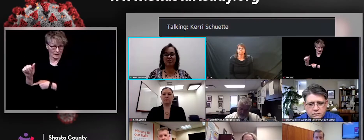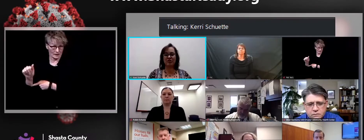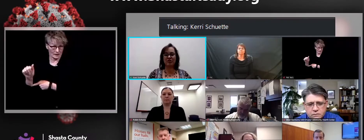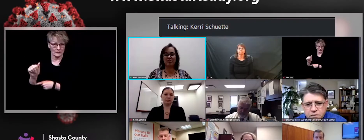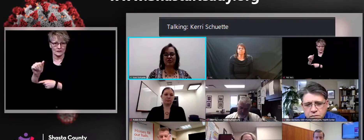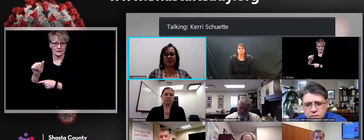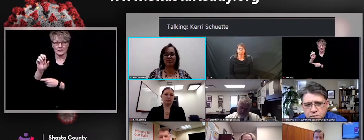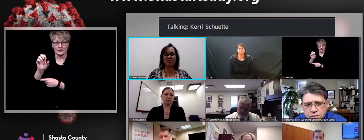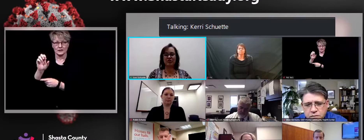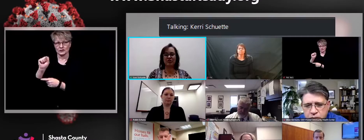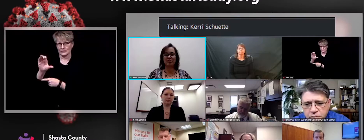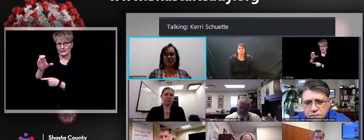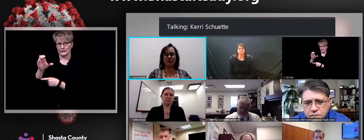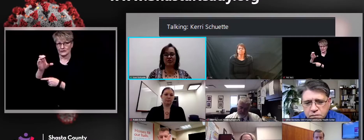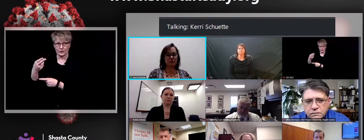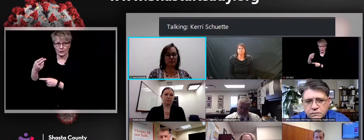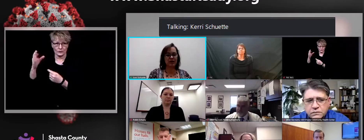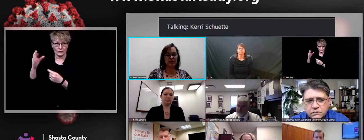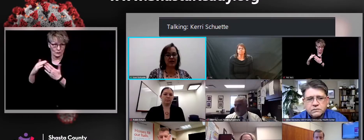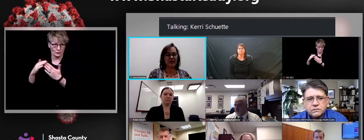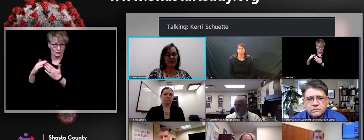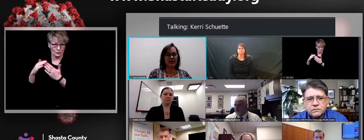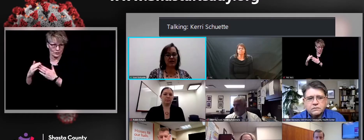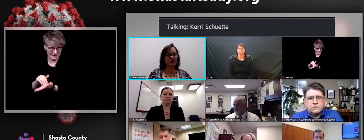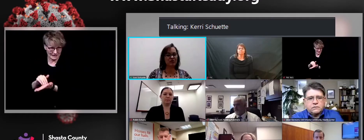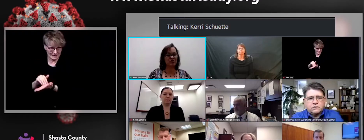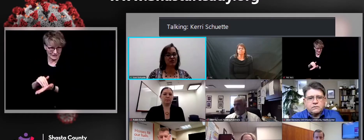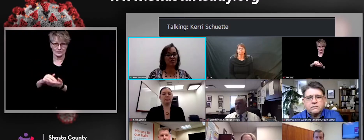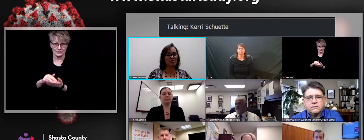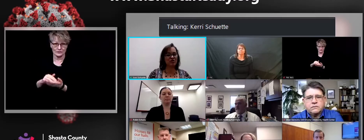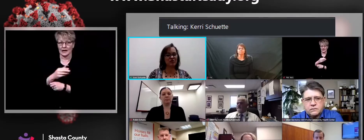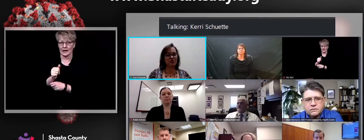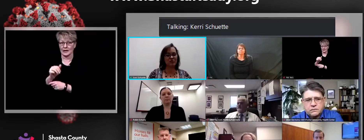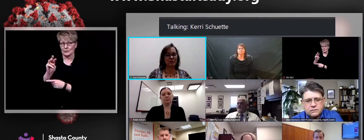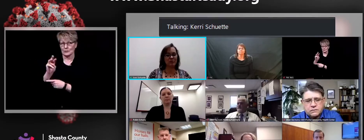Robert Folden from Mercy Medical Center Redding, and Mark Mitchelson from Shasta Regional